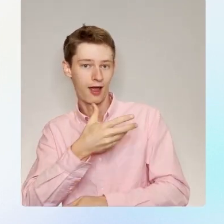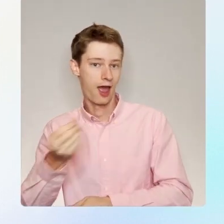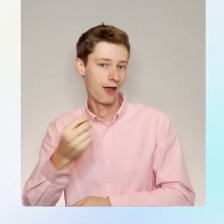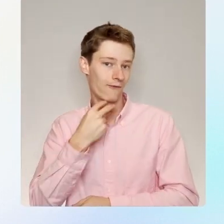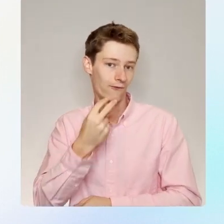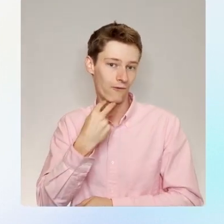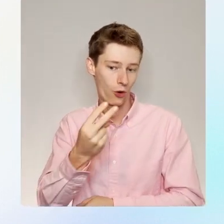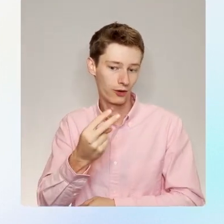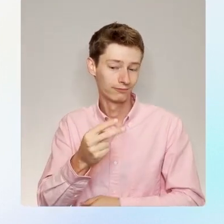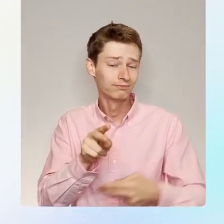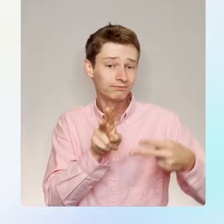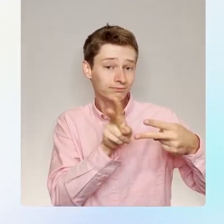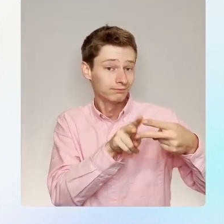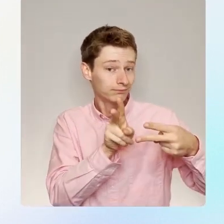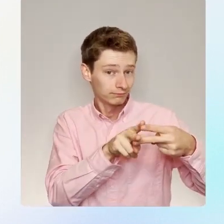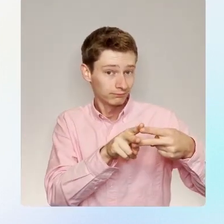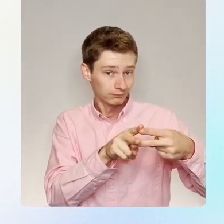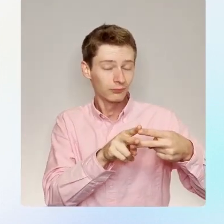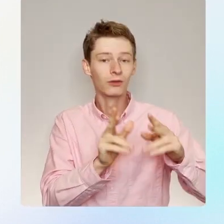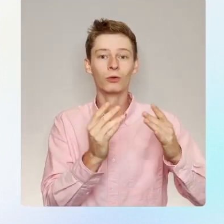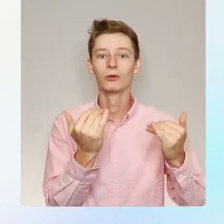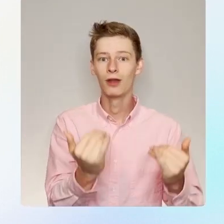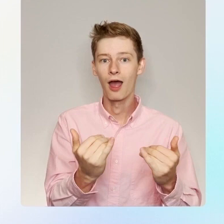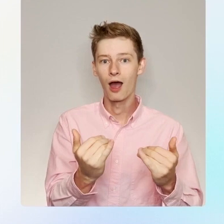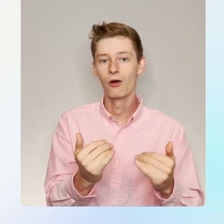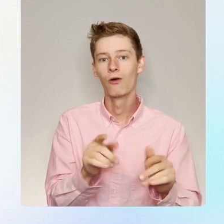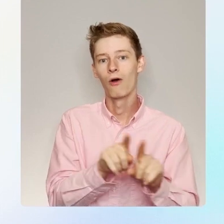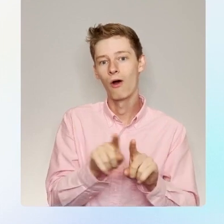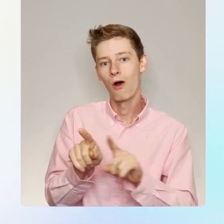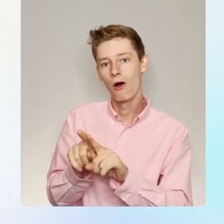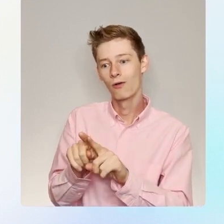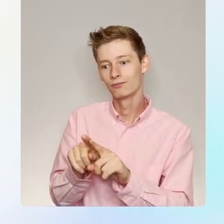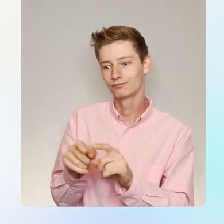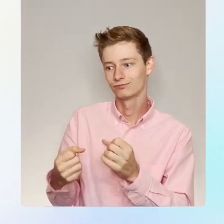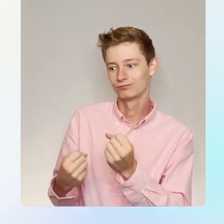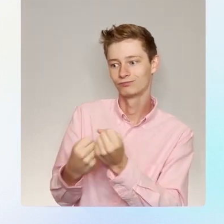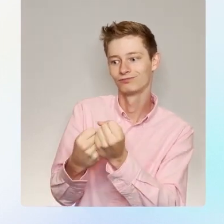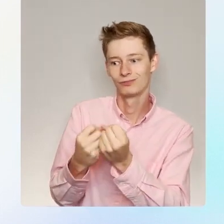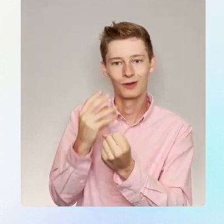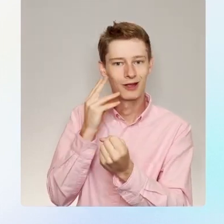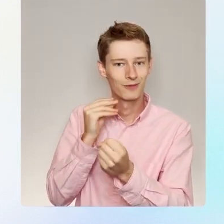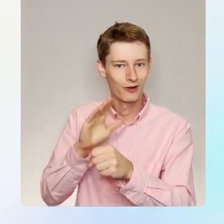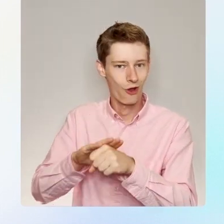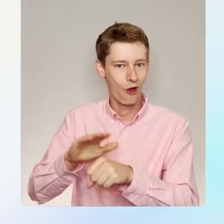These two pillars will now also power experiences on Meta Quest Pro.